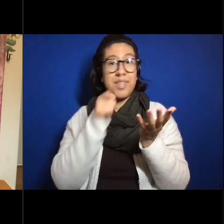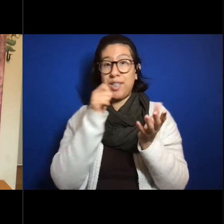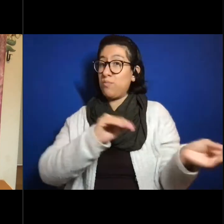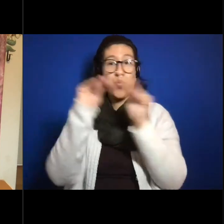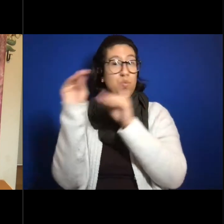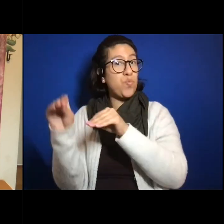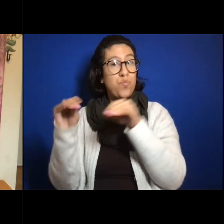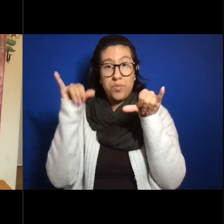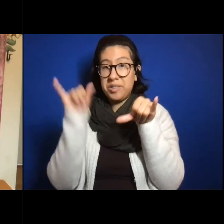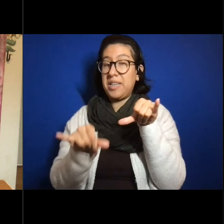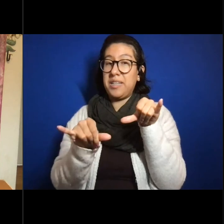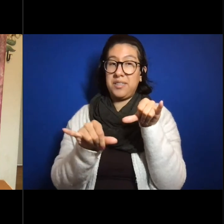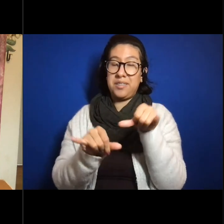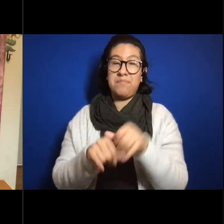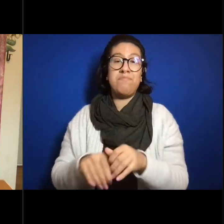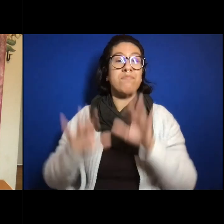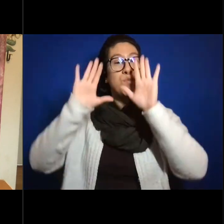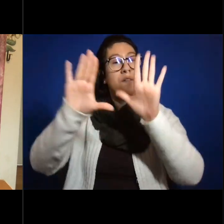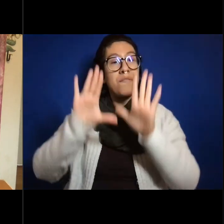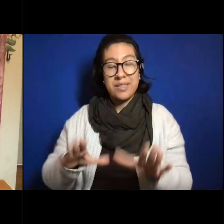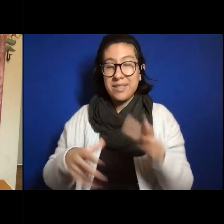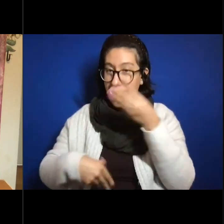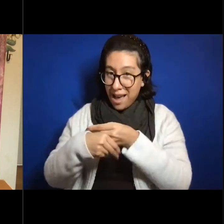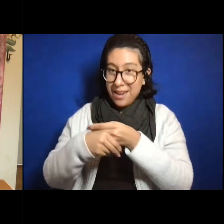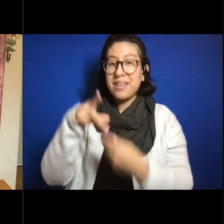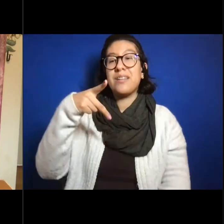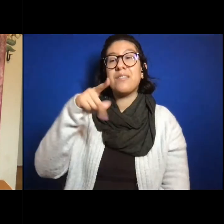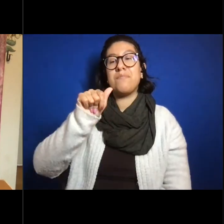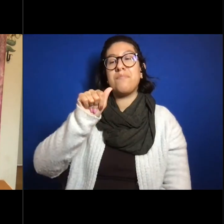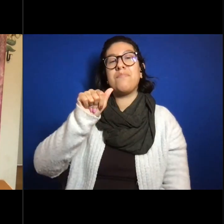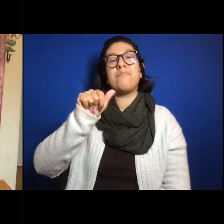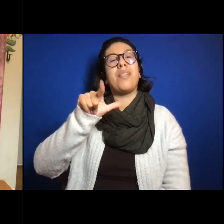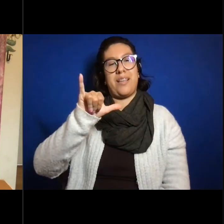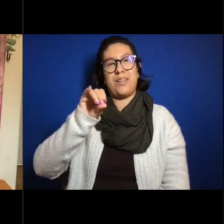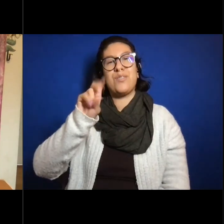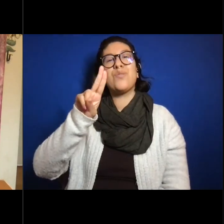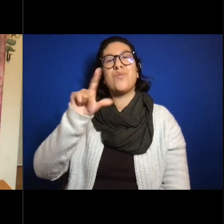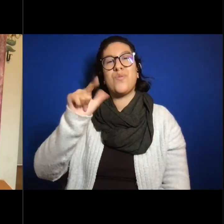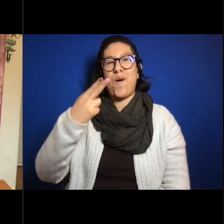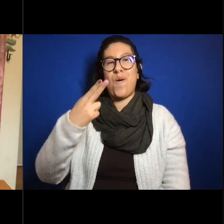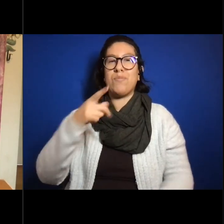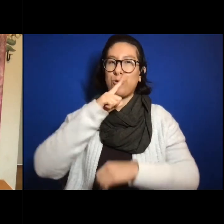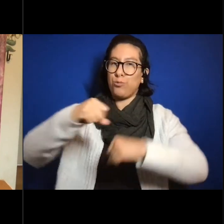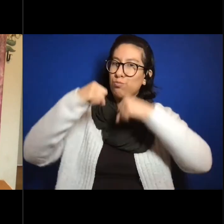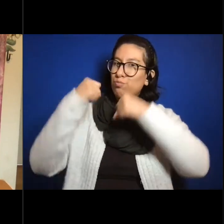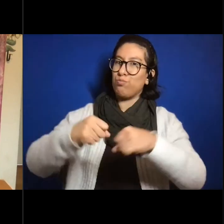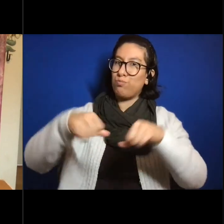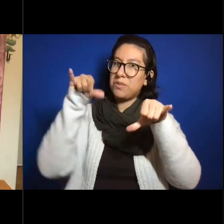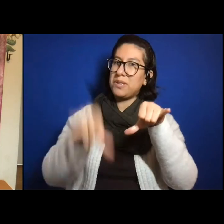So, we did an excellent job of securing our roof. Well done.